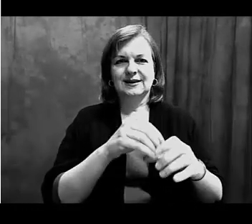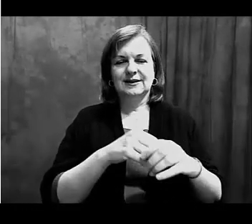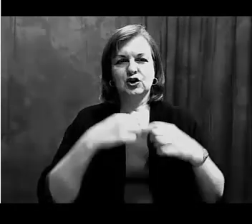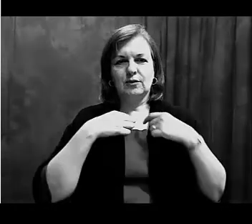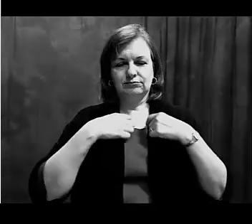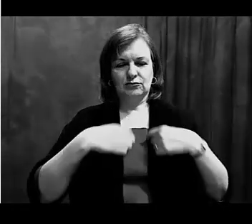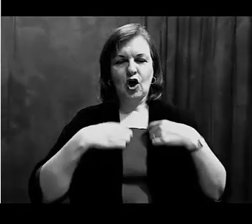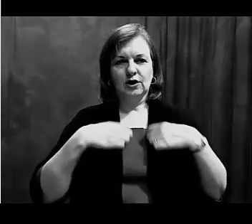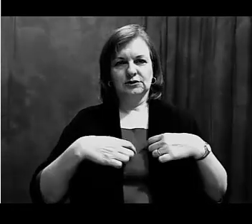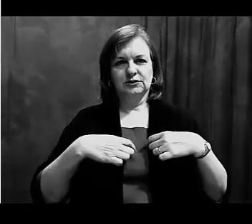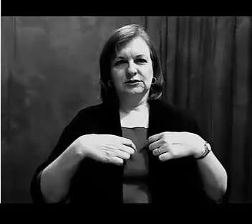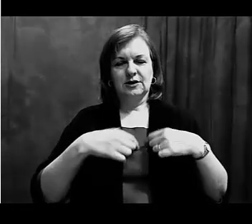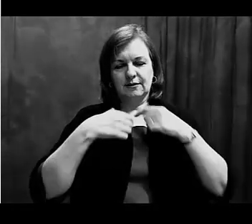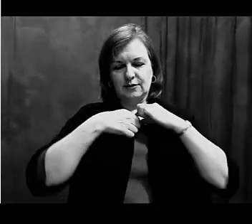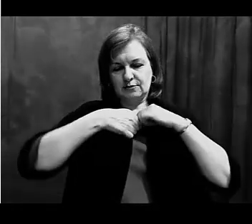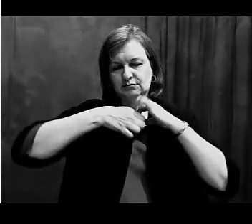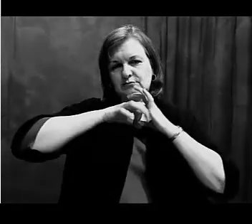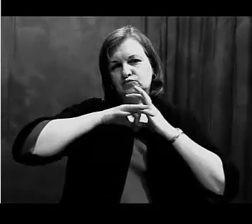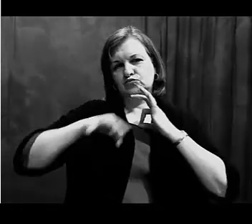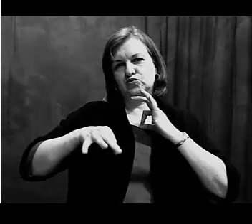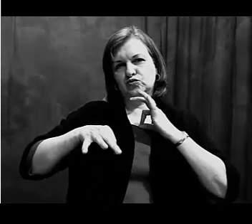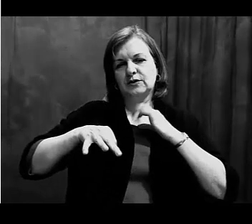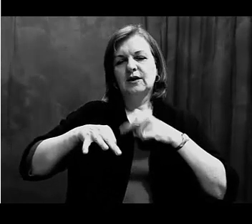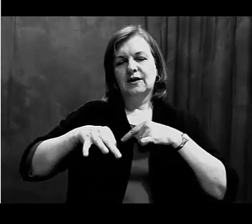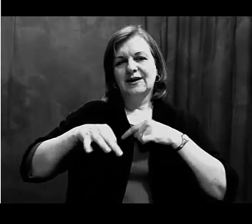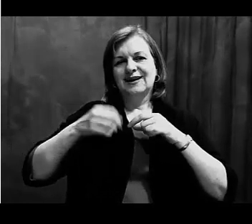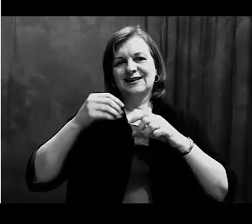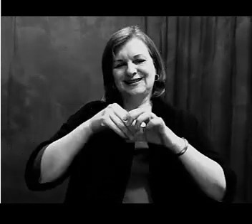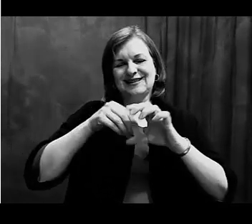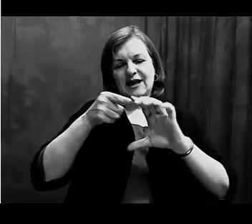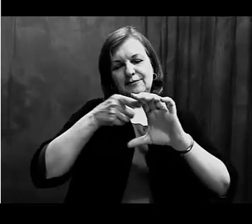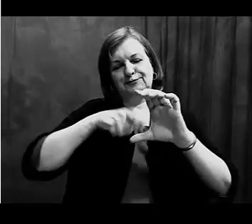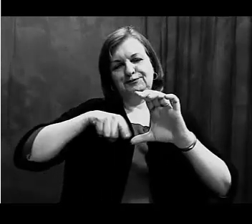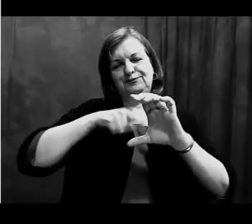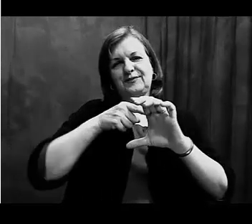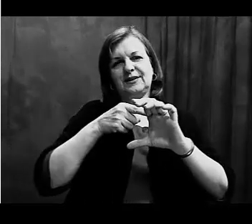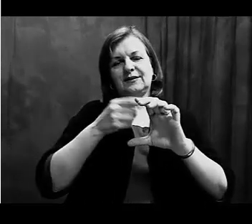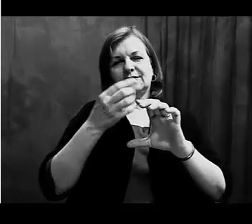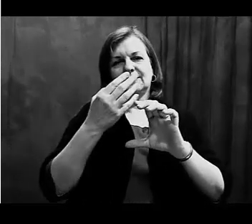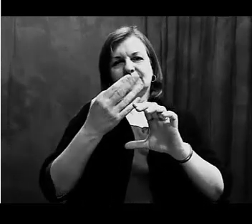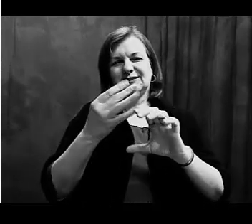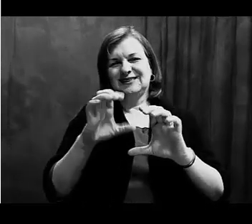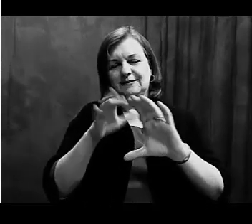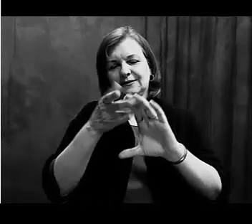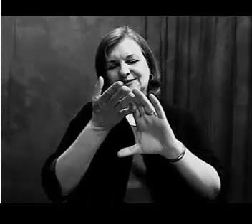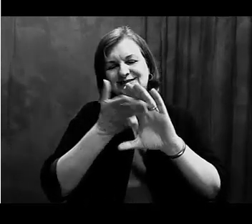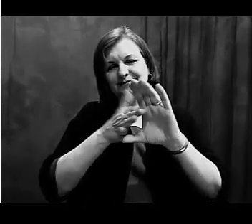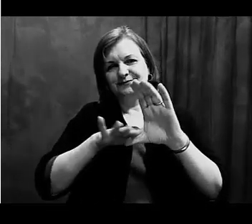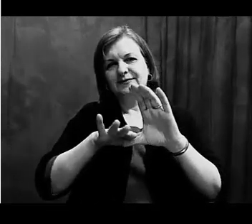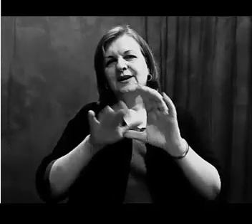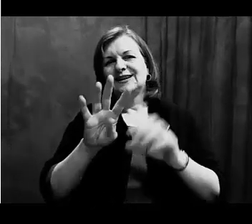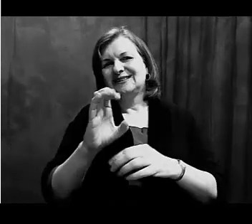kind of movement inside your bonchi that lead to your lungs - they are covered in cilia on